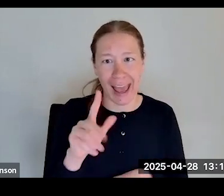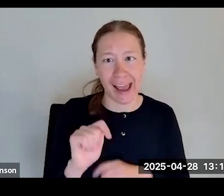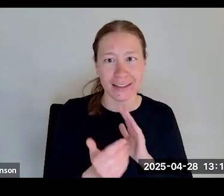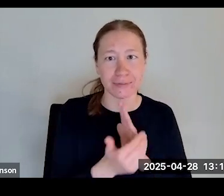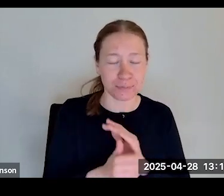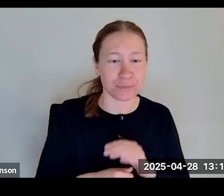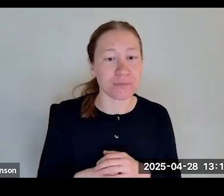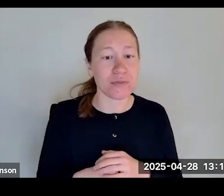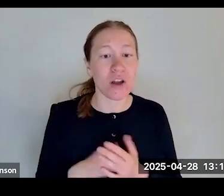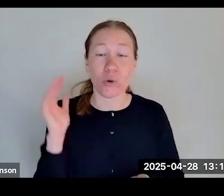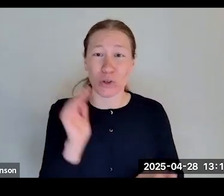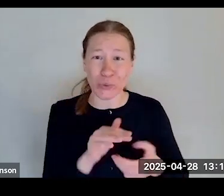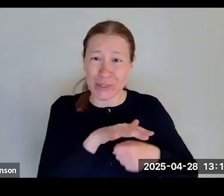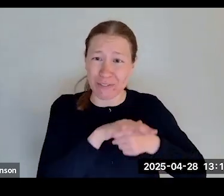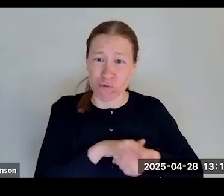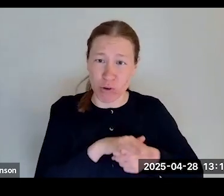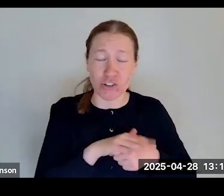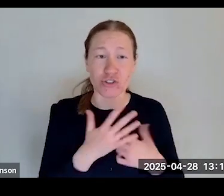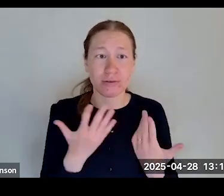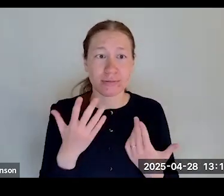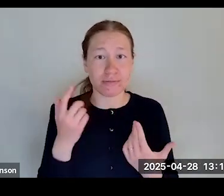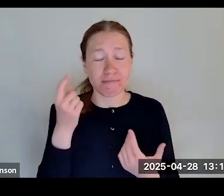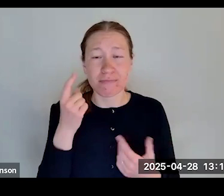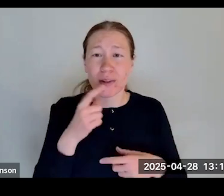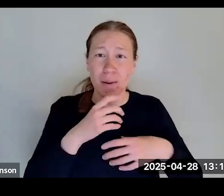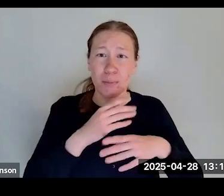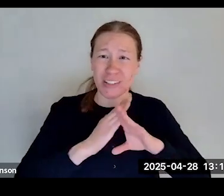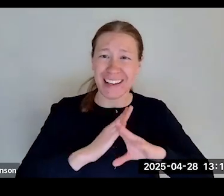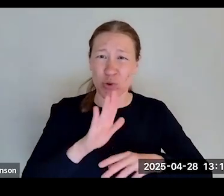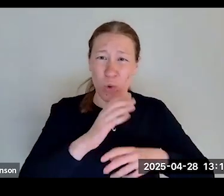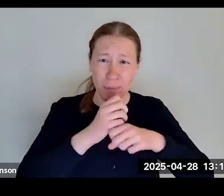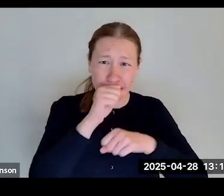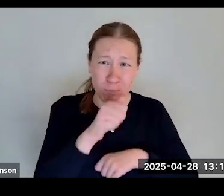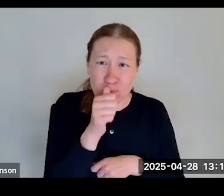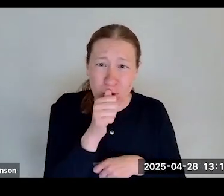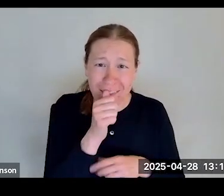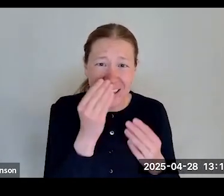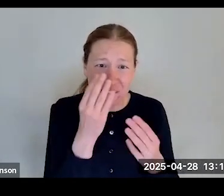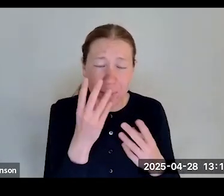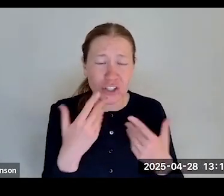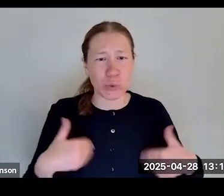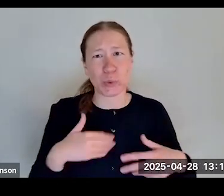because protecting your private information can take a lot of energy as well as masking